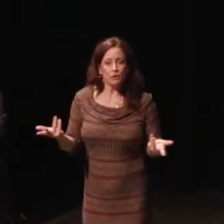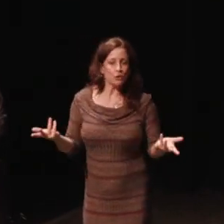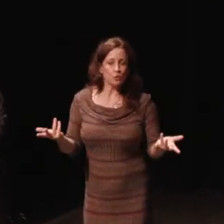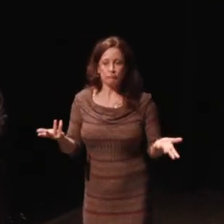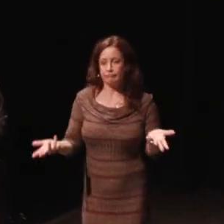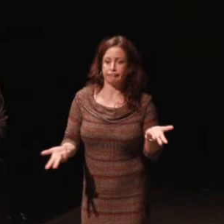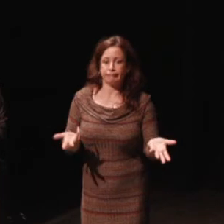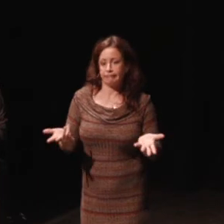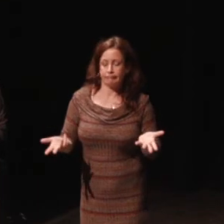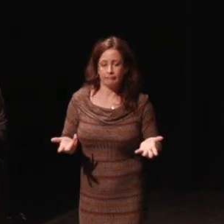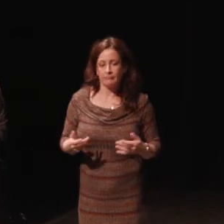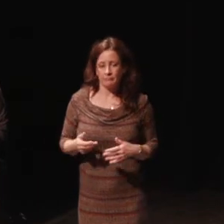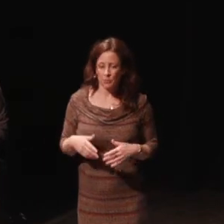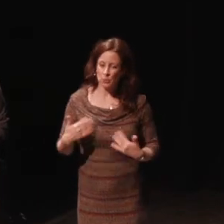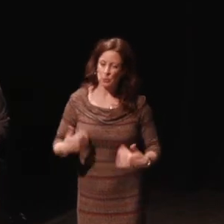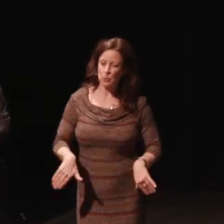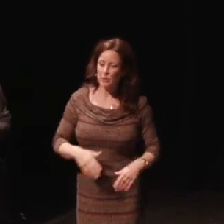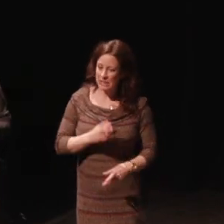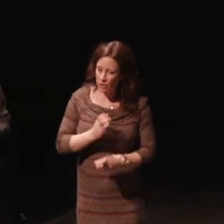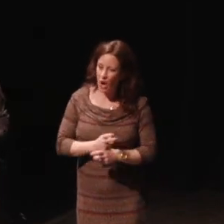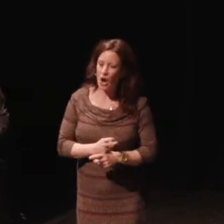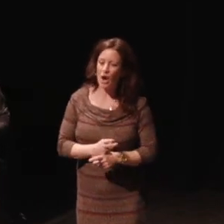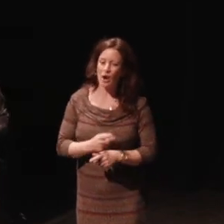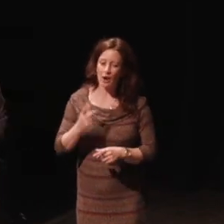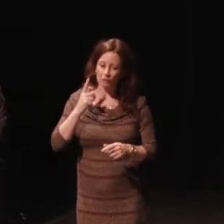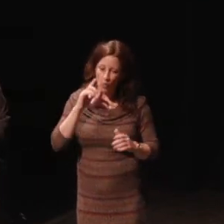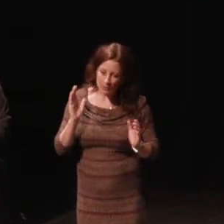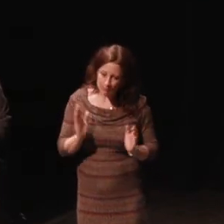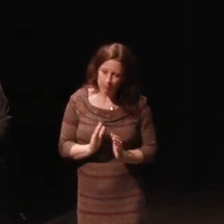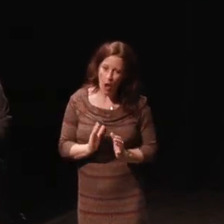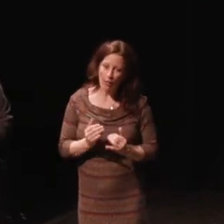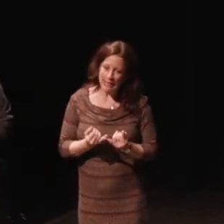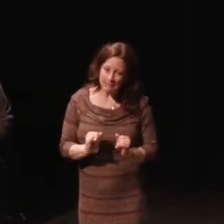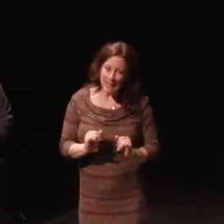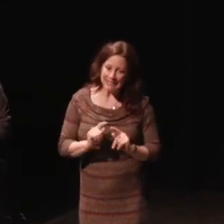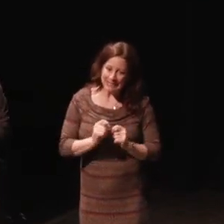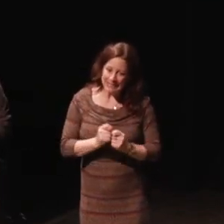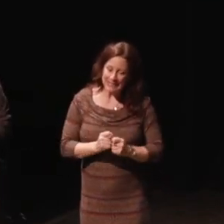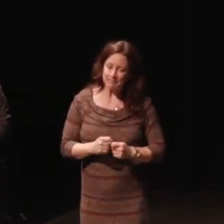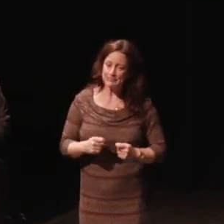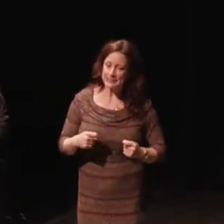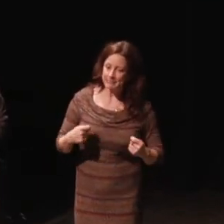It's very, very hard for small independent teams,